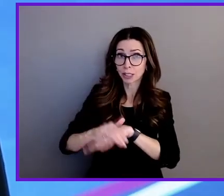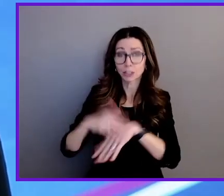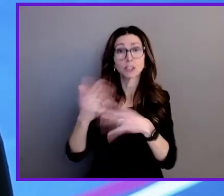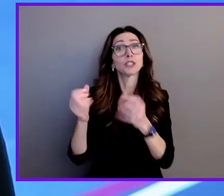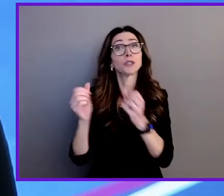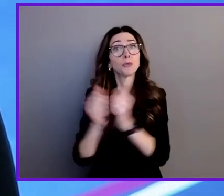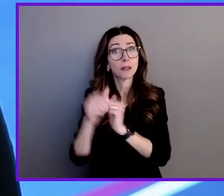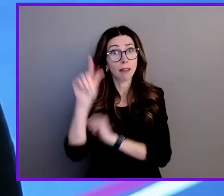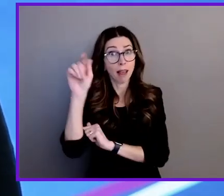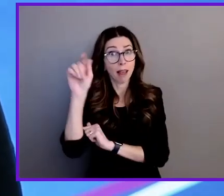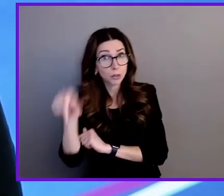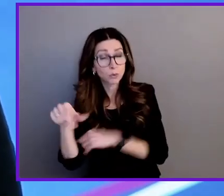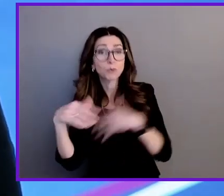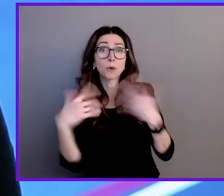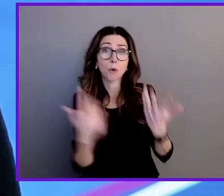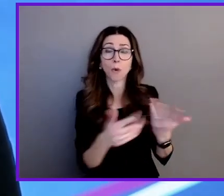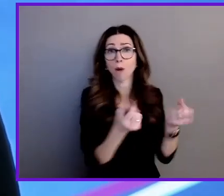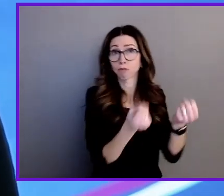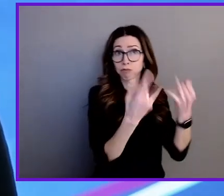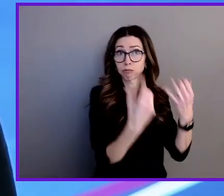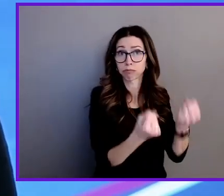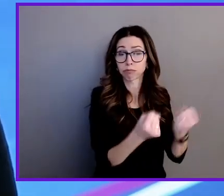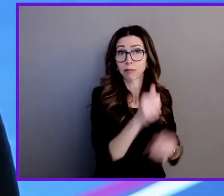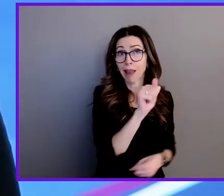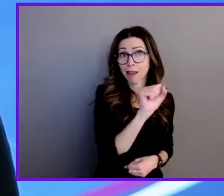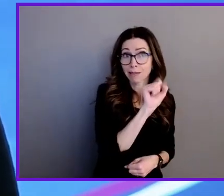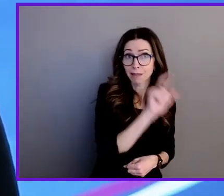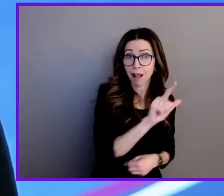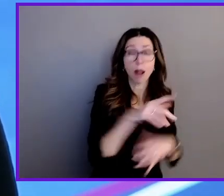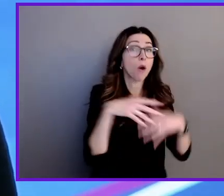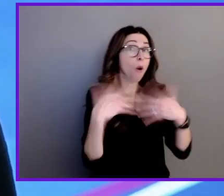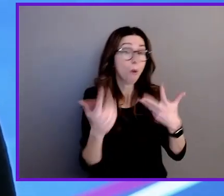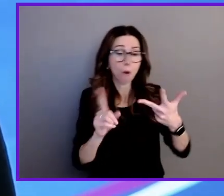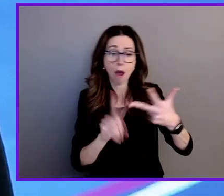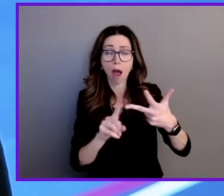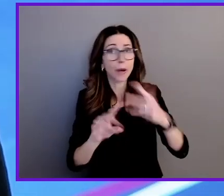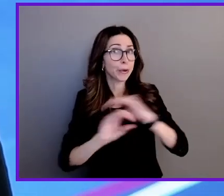If you need technical assistance at any point, there is a “Need Help” button